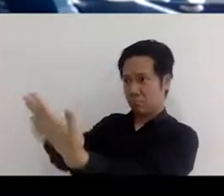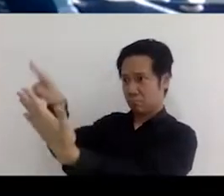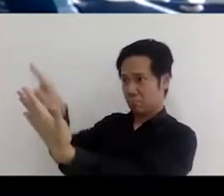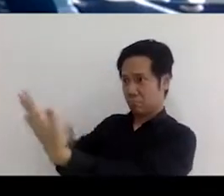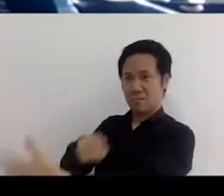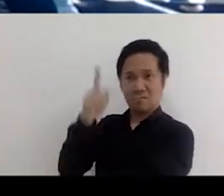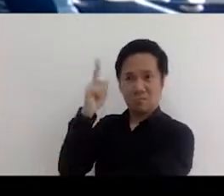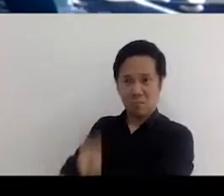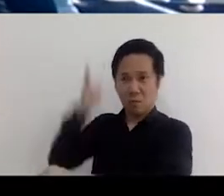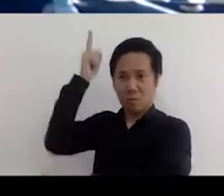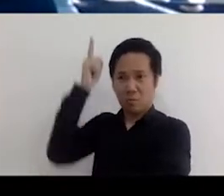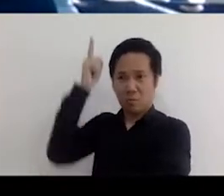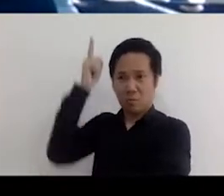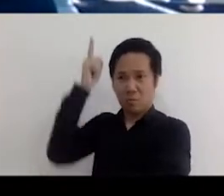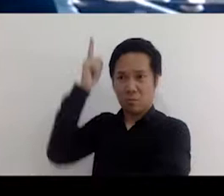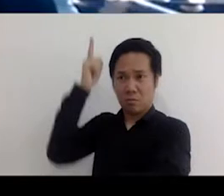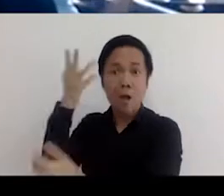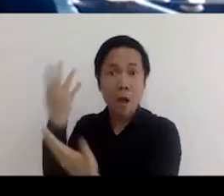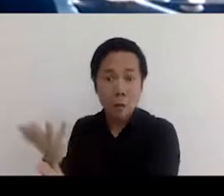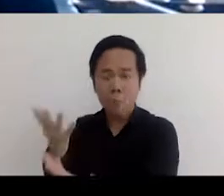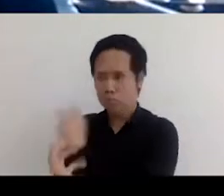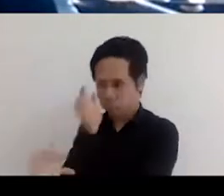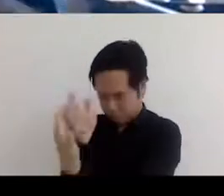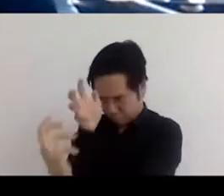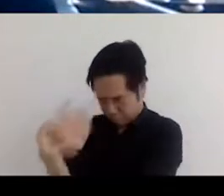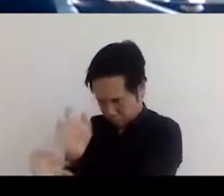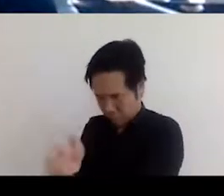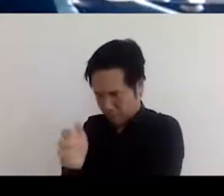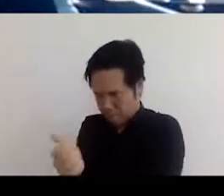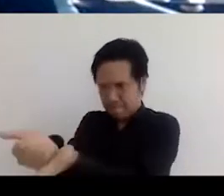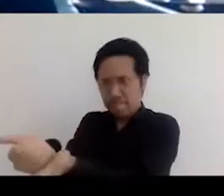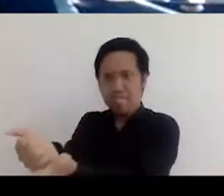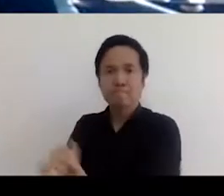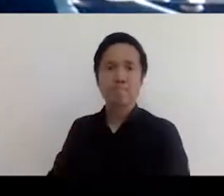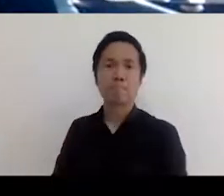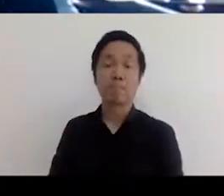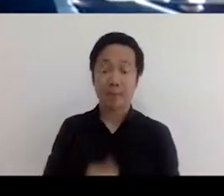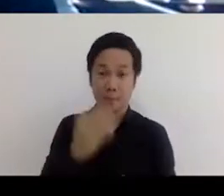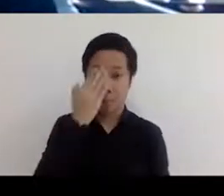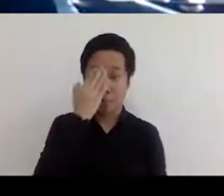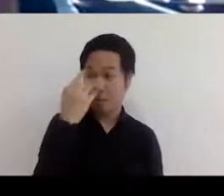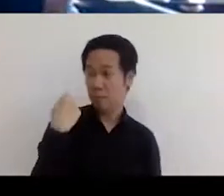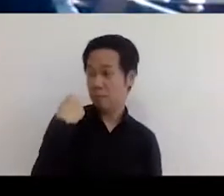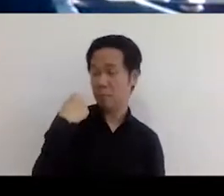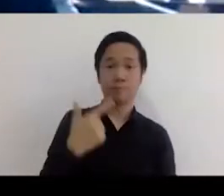in Nepal, people with disabilities are invisible. They are not counted and if you are not counted, you don't count.